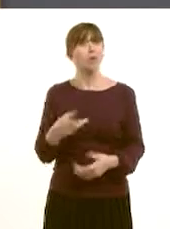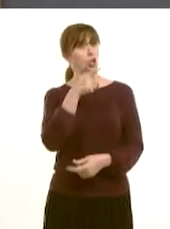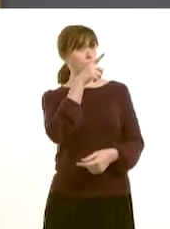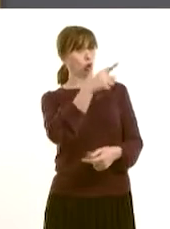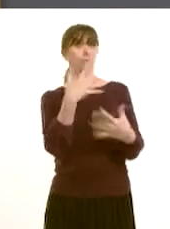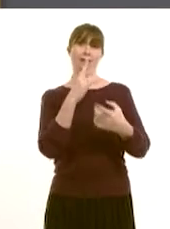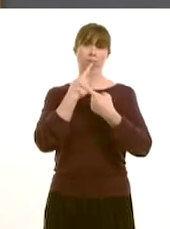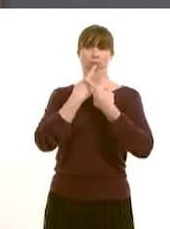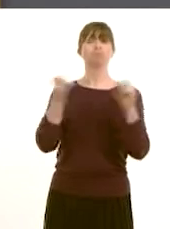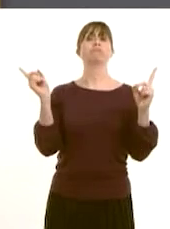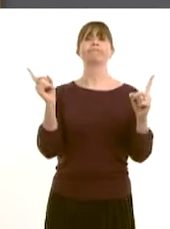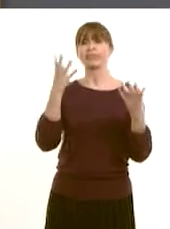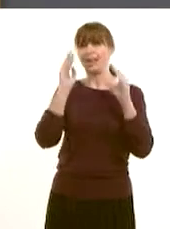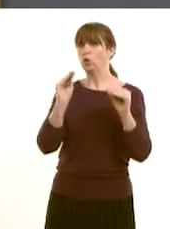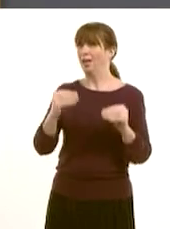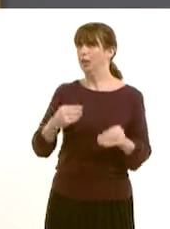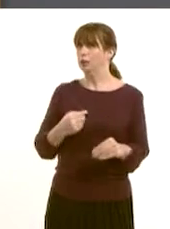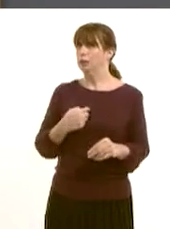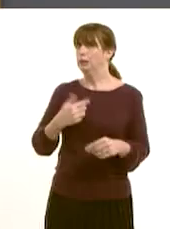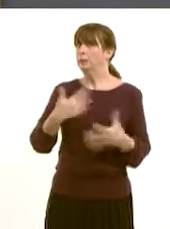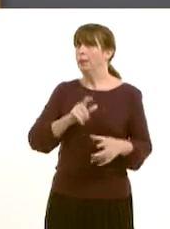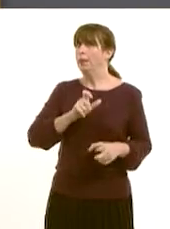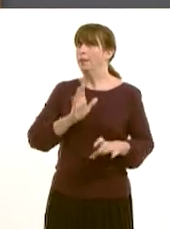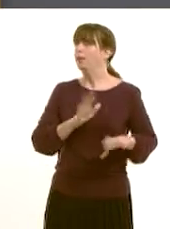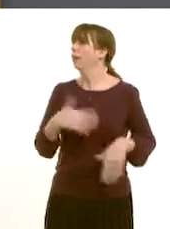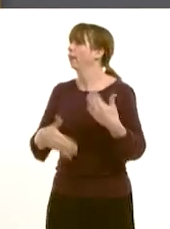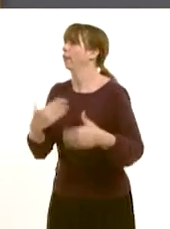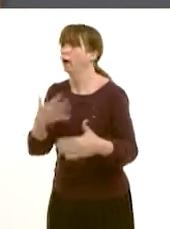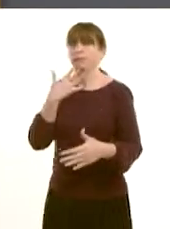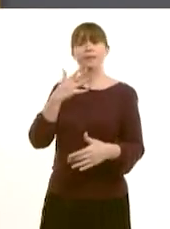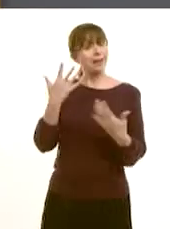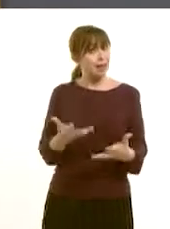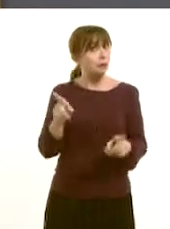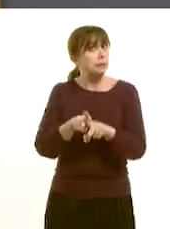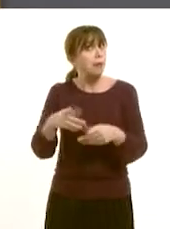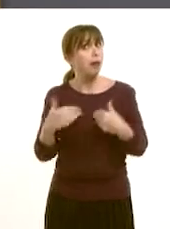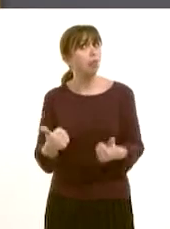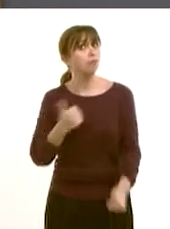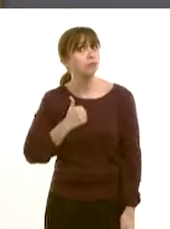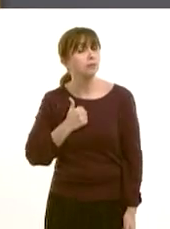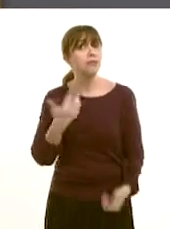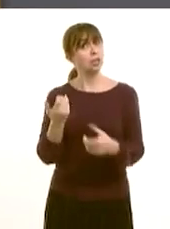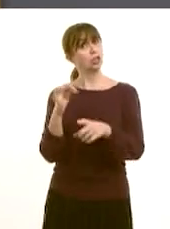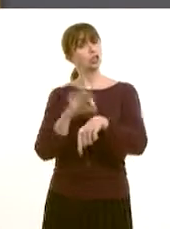comes to education; do you now admit that youíve taken your eye off the ball with health and doctor recruitment too?